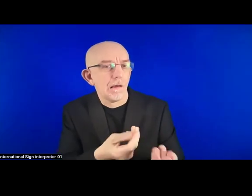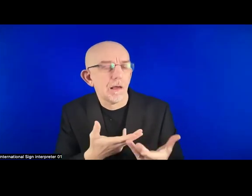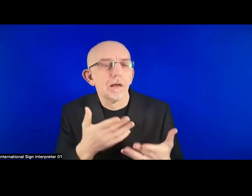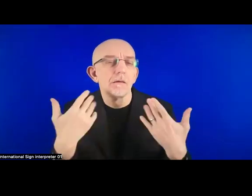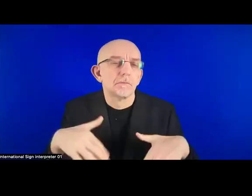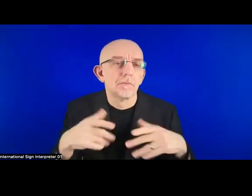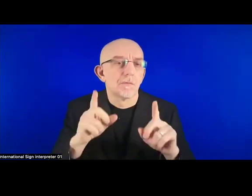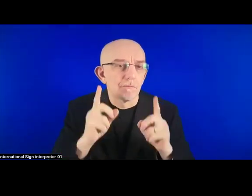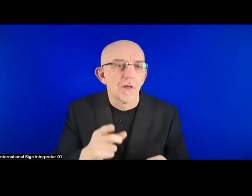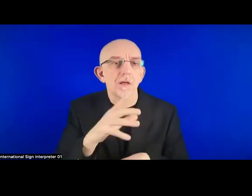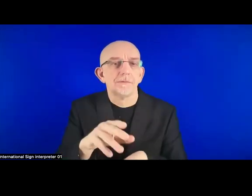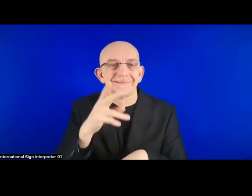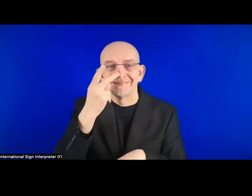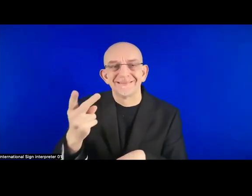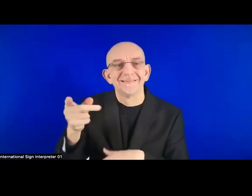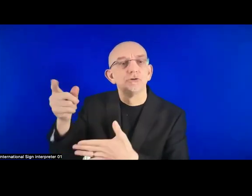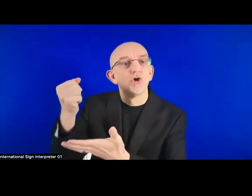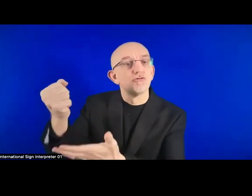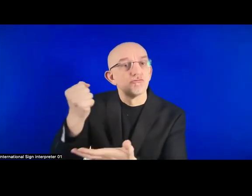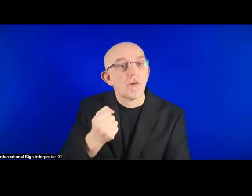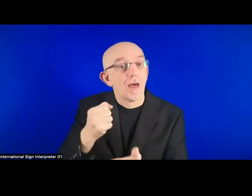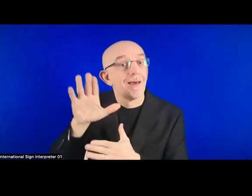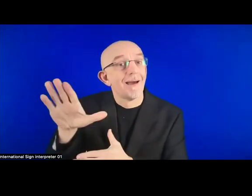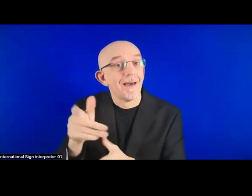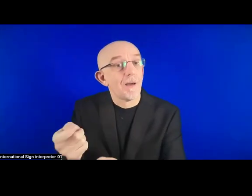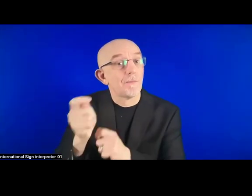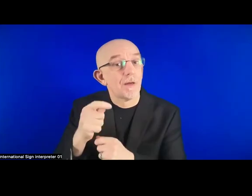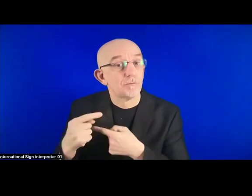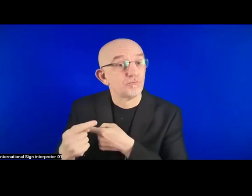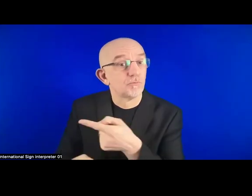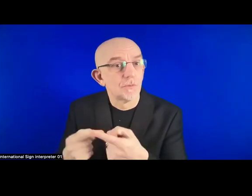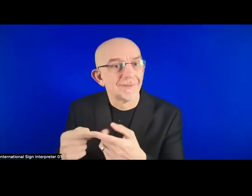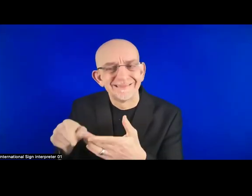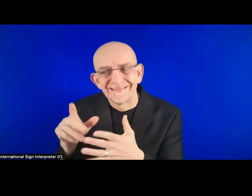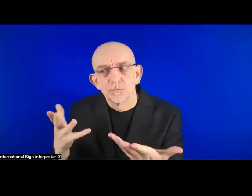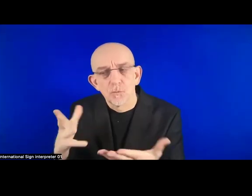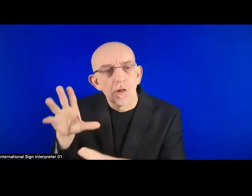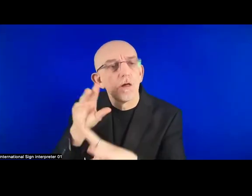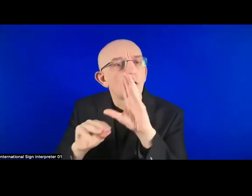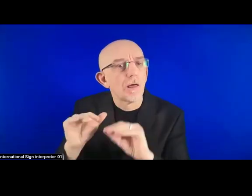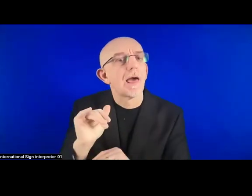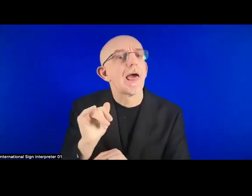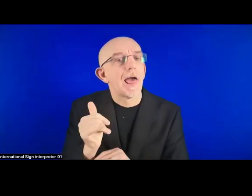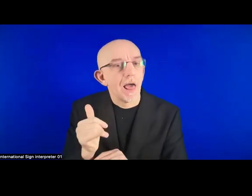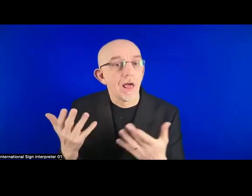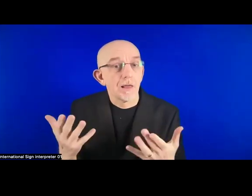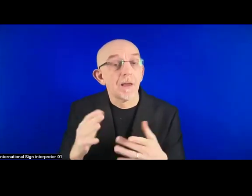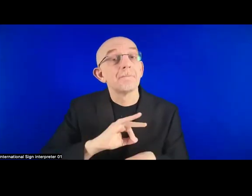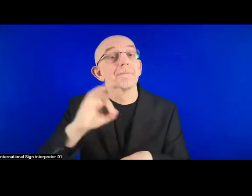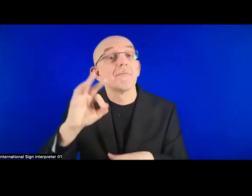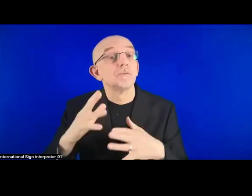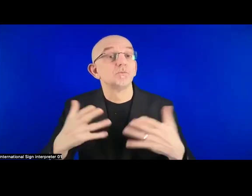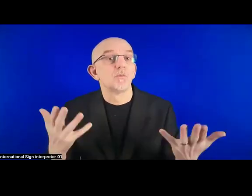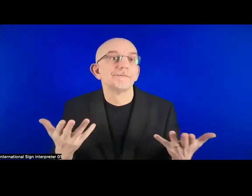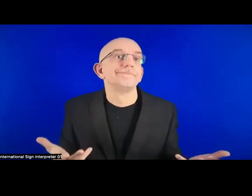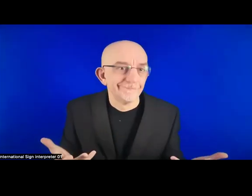unsuccessful, you will still have a project and very valuable feedback to help you